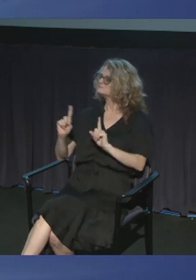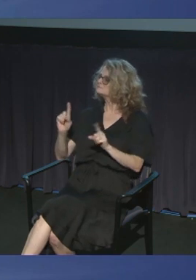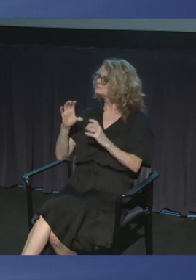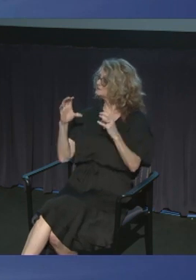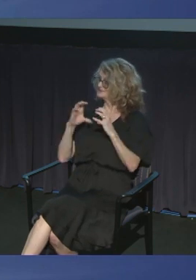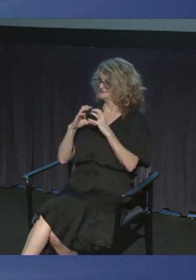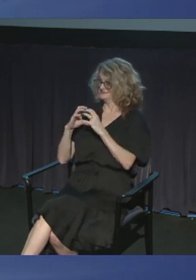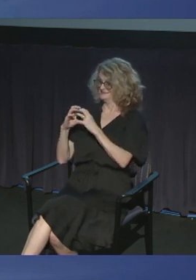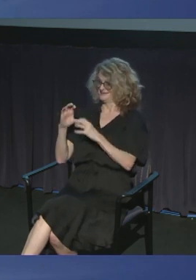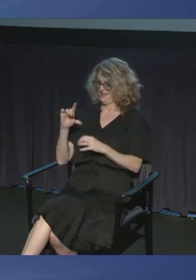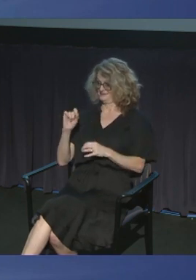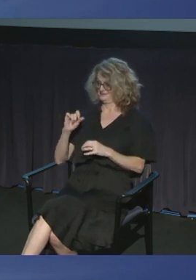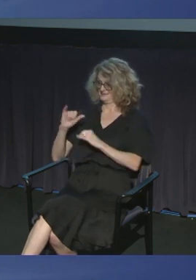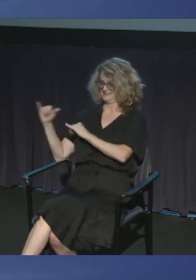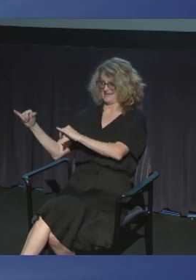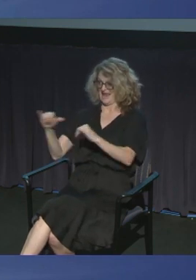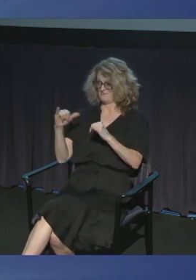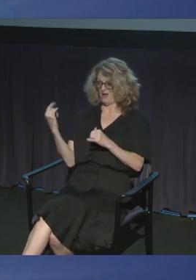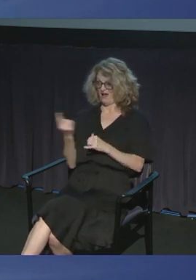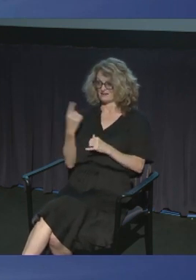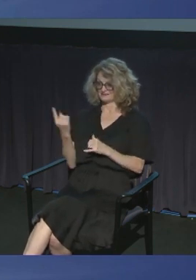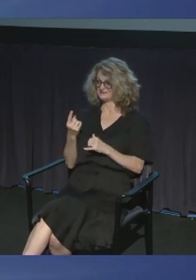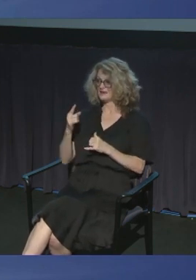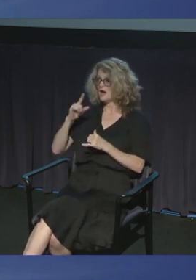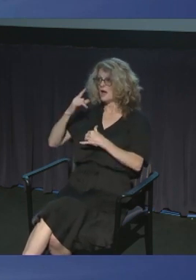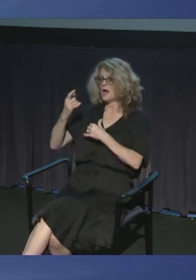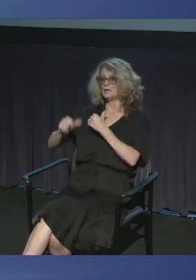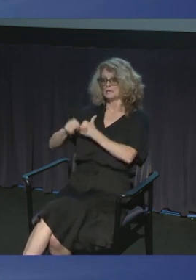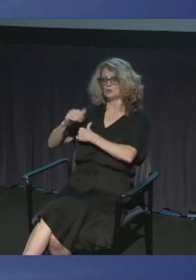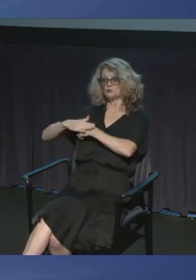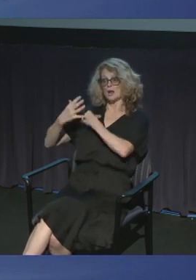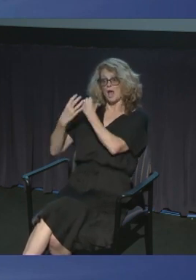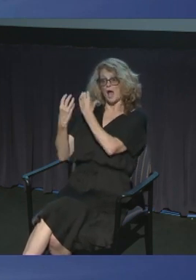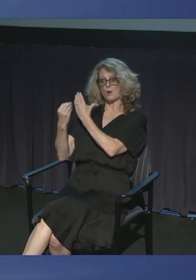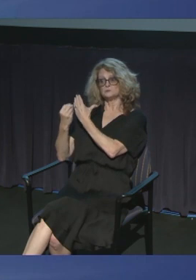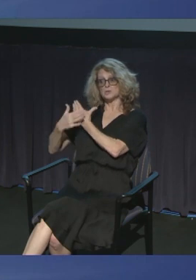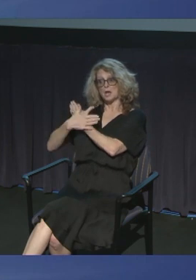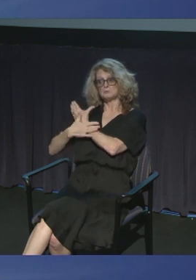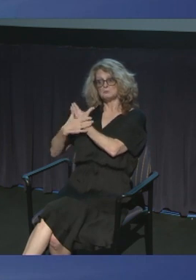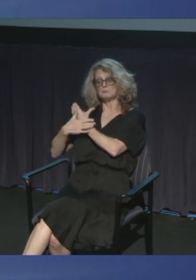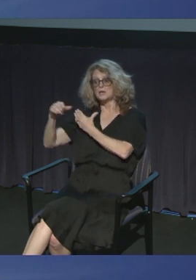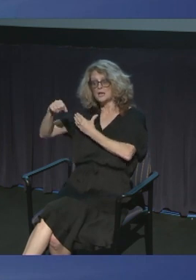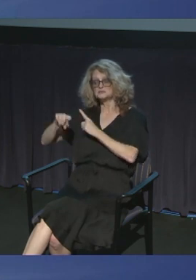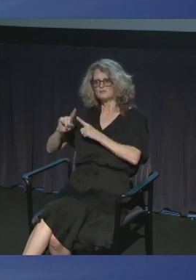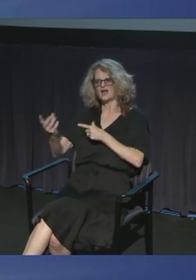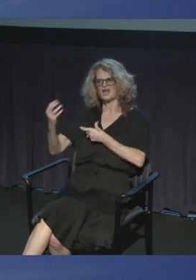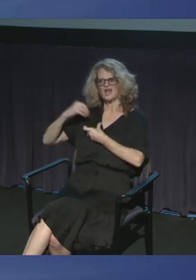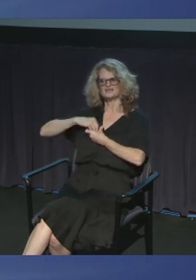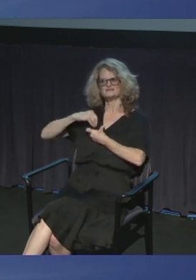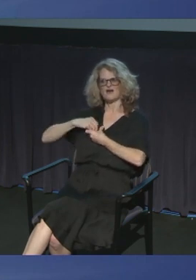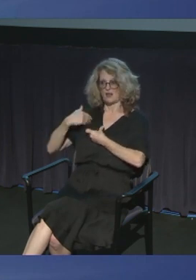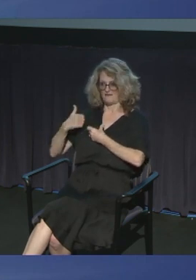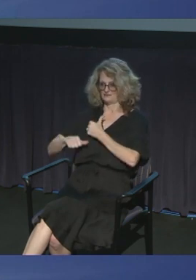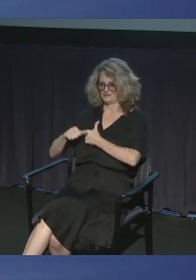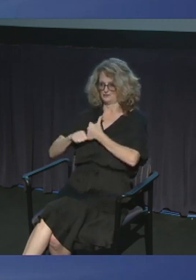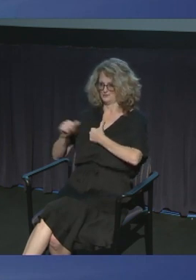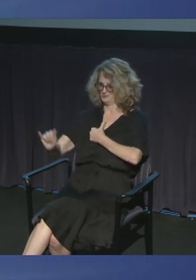FOR CELLS, , JUST LIKE FOR US RIGHT NOW THERE IS GREAT DANGER ON THE OUTSIDE. BUT INSIDE THERE IS ALSO A LOT OF DANGER